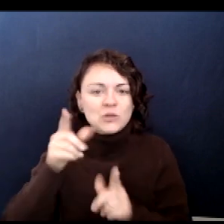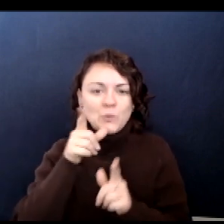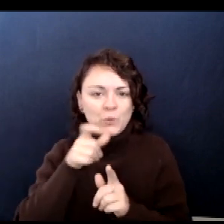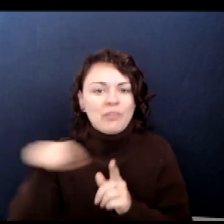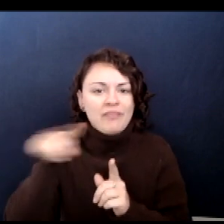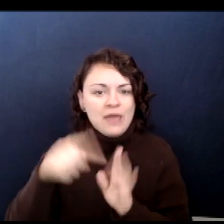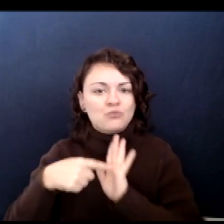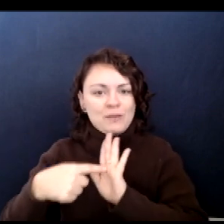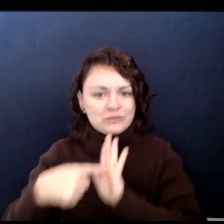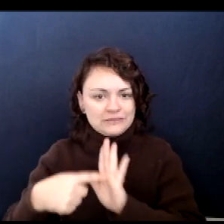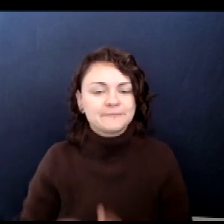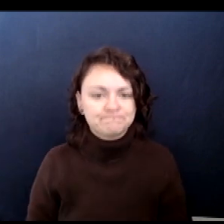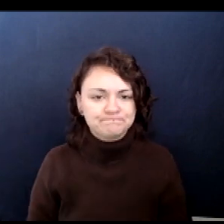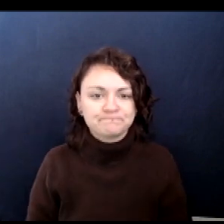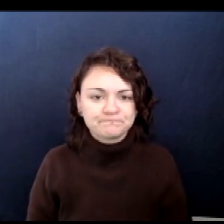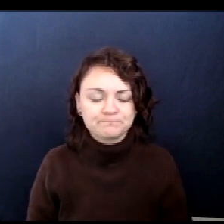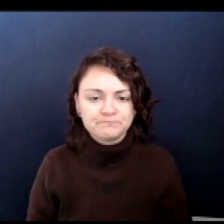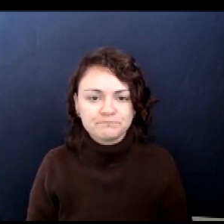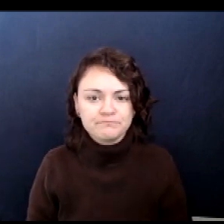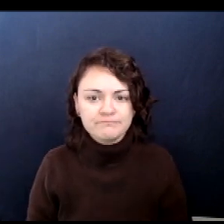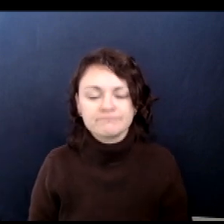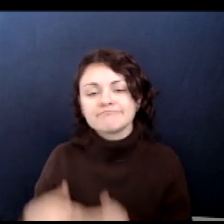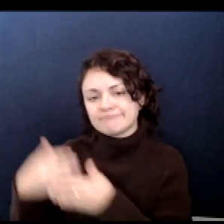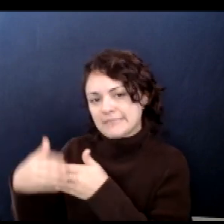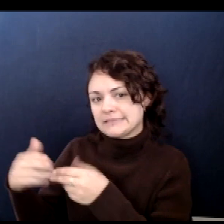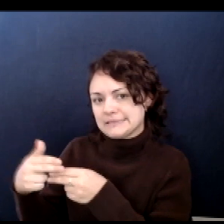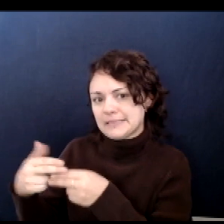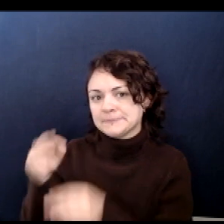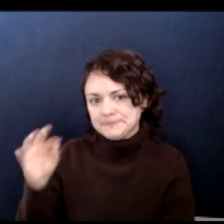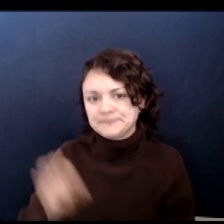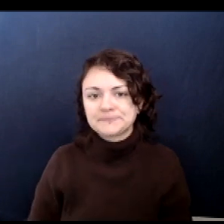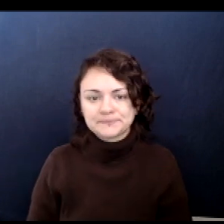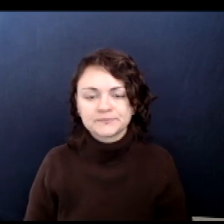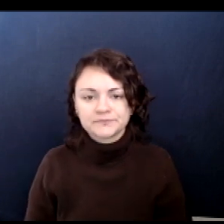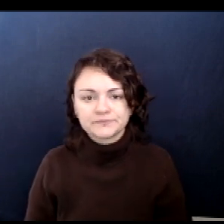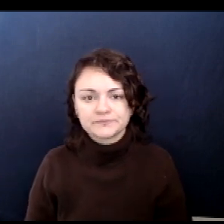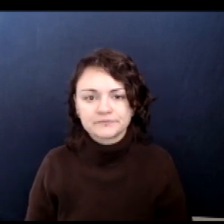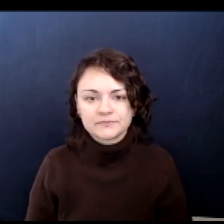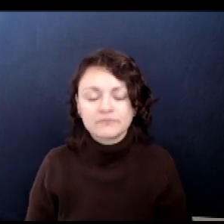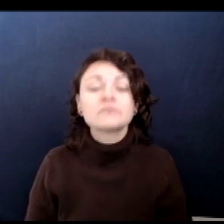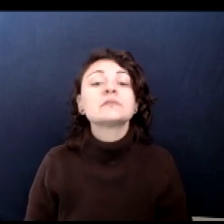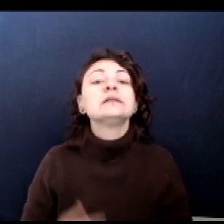So we'll go to the next slide, please. So what I will do here is just broadly describe